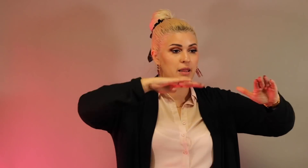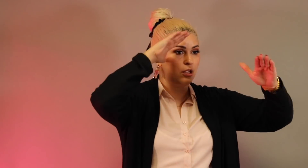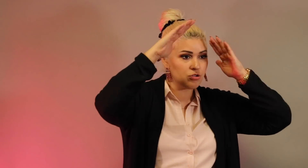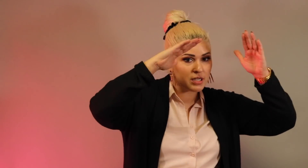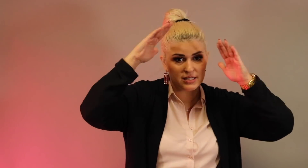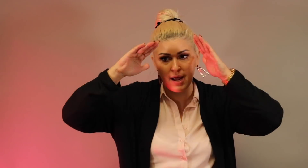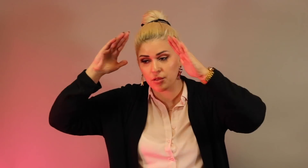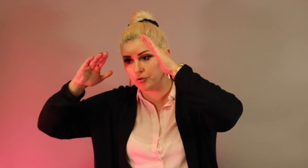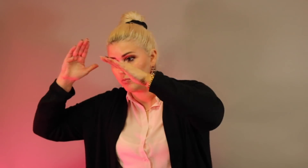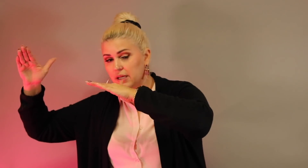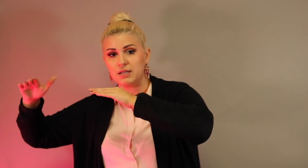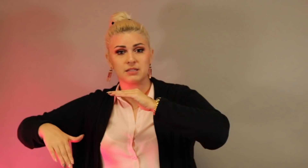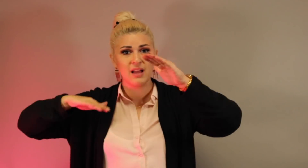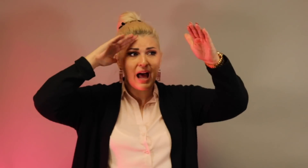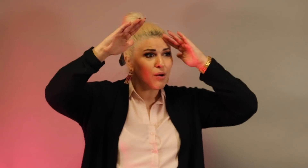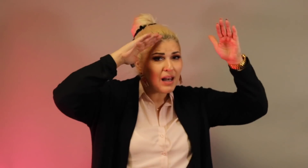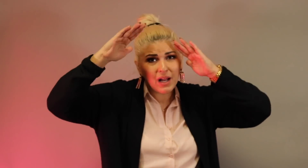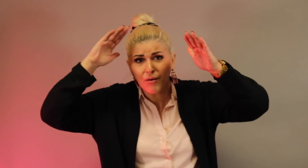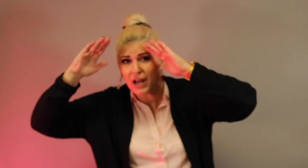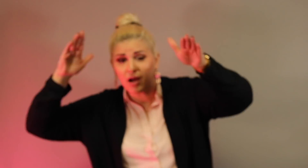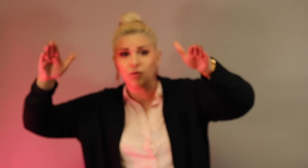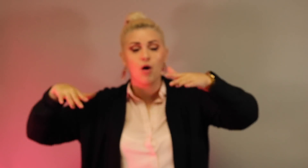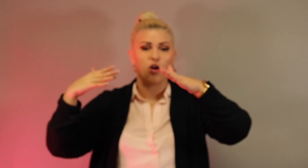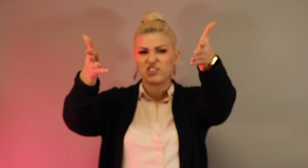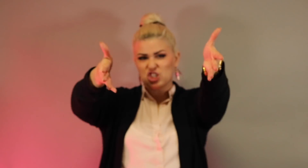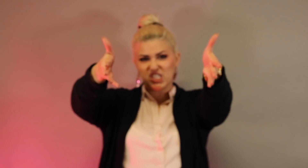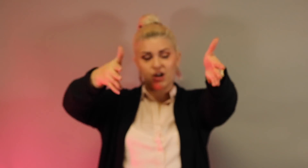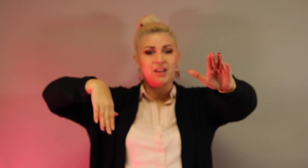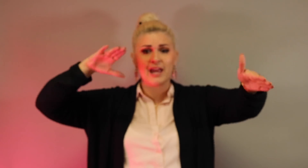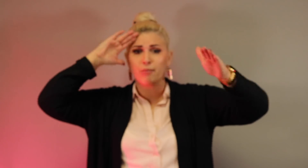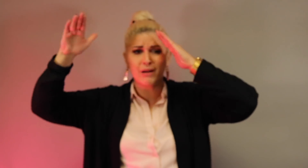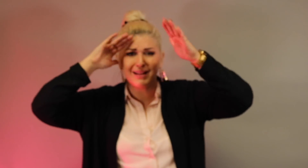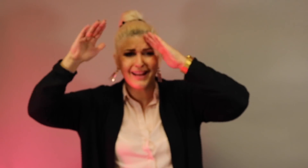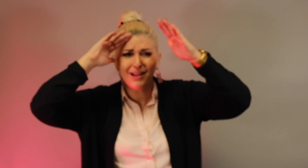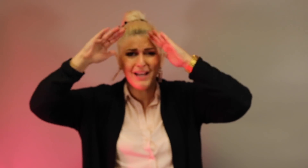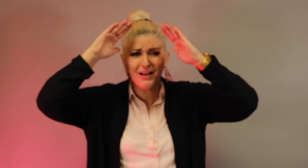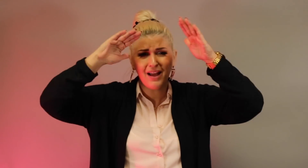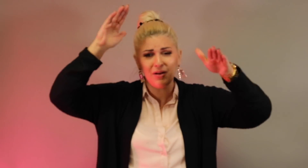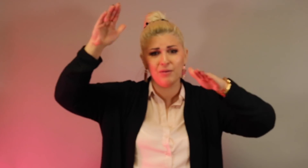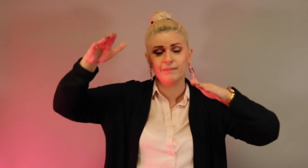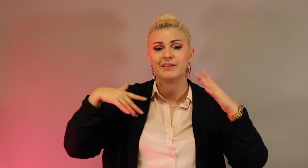and they usually scan the room like this. Hello, hello, hello, hello. Or if it's just here on a camera, I'd be like, hello, hello, hello.